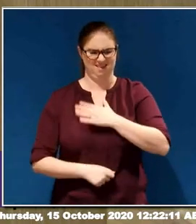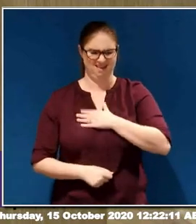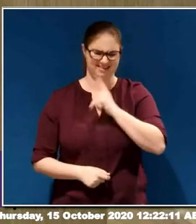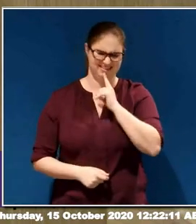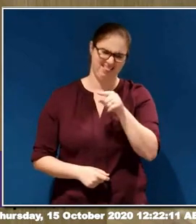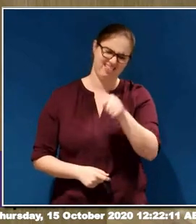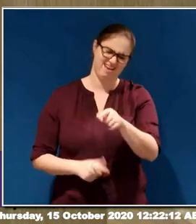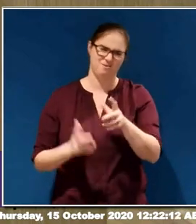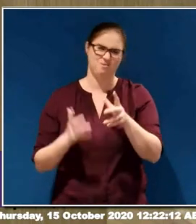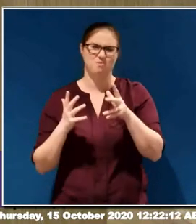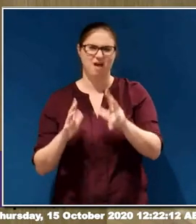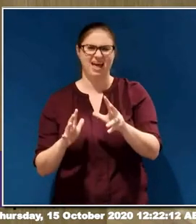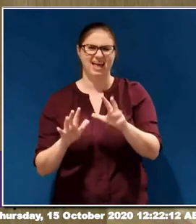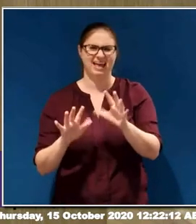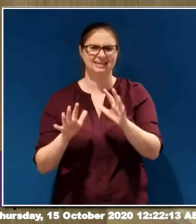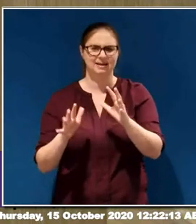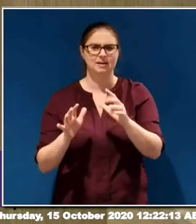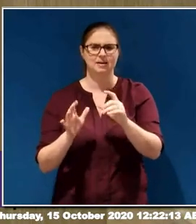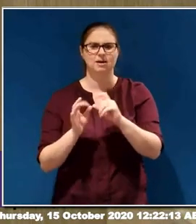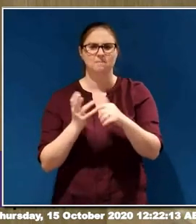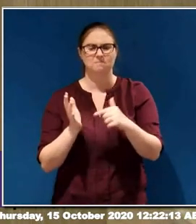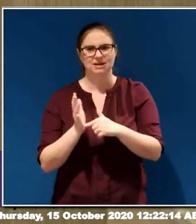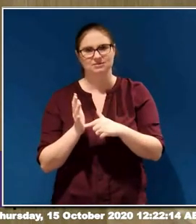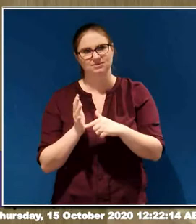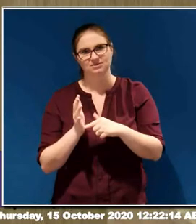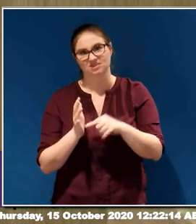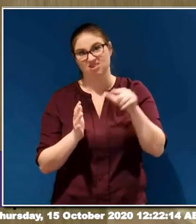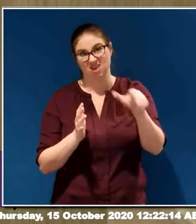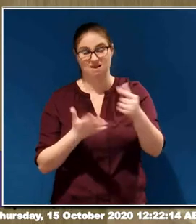but that's the basis they will - they feel they are having